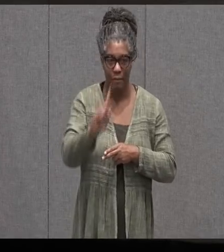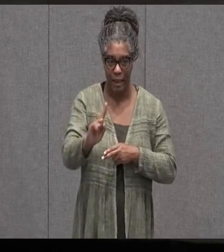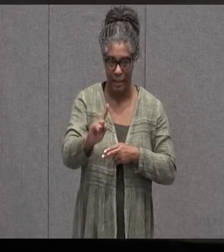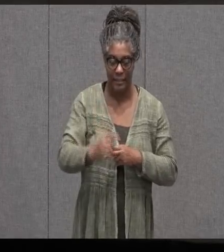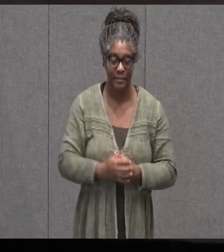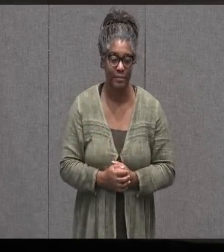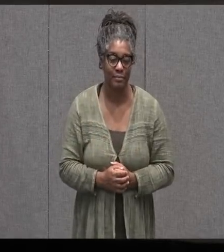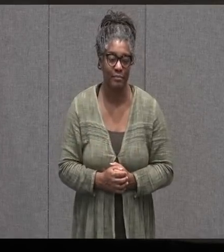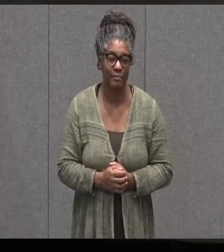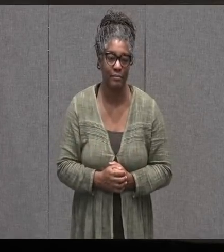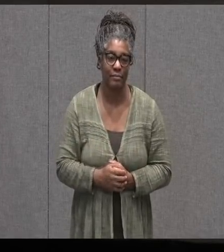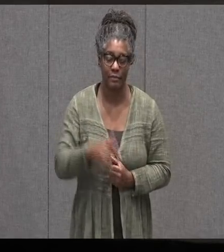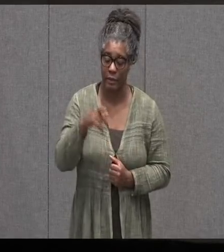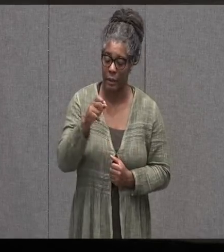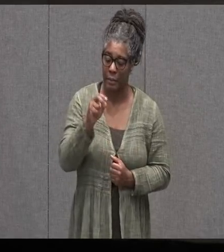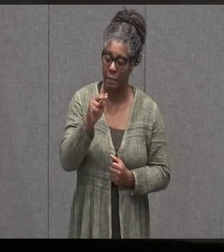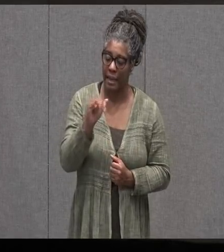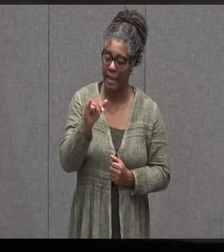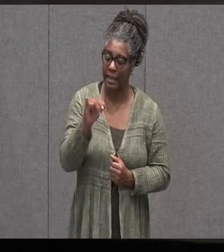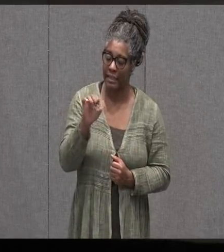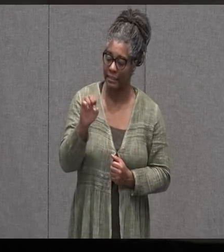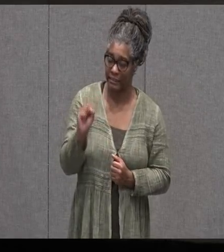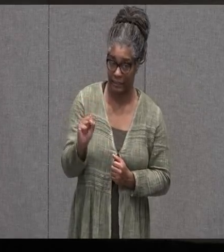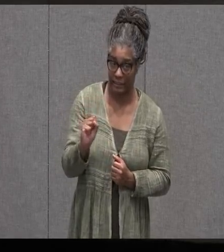The book is called Benny's Pennies.